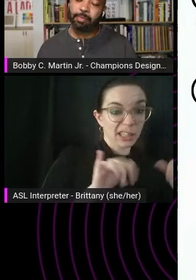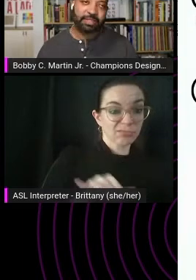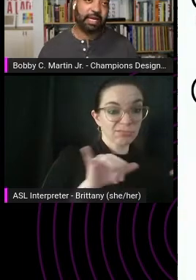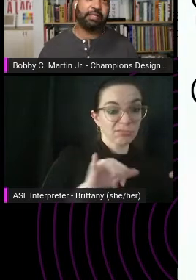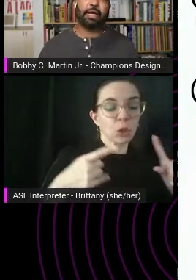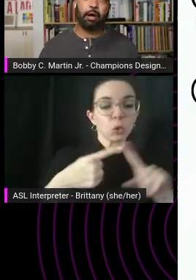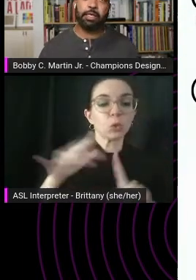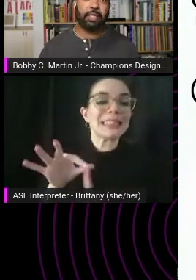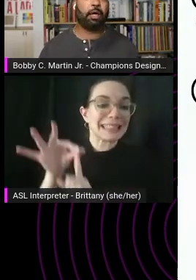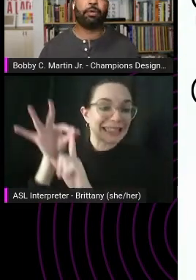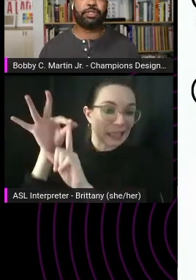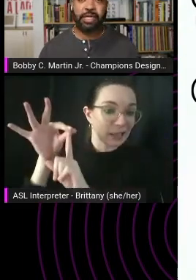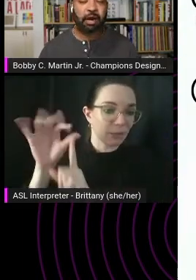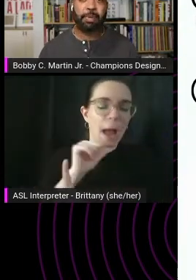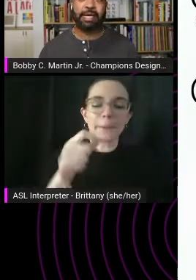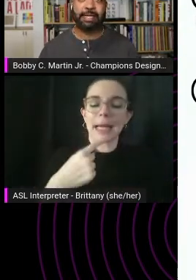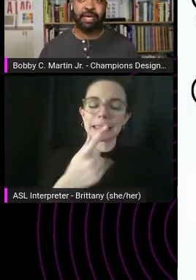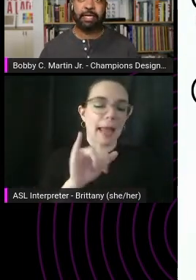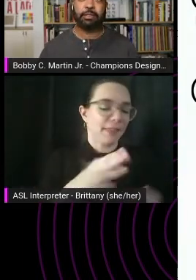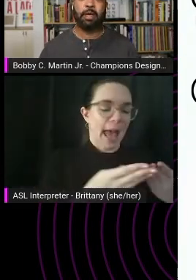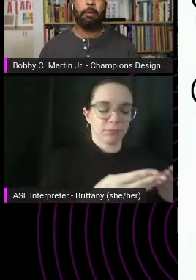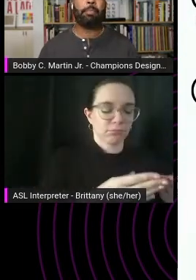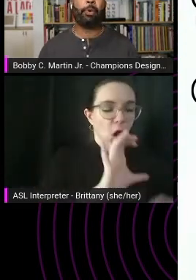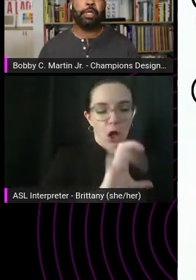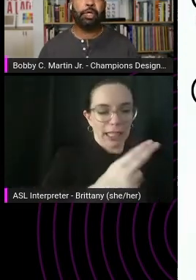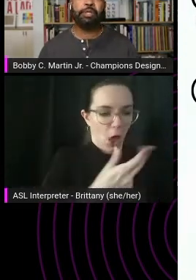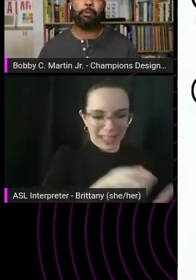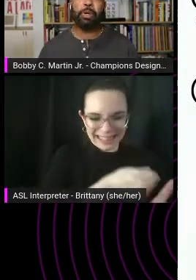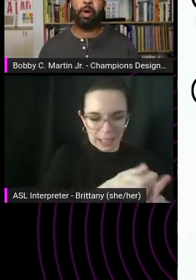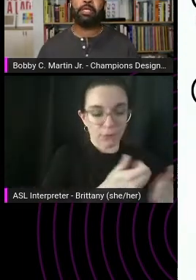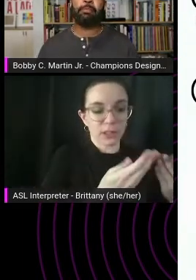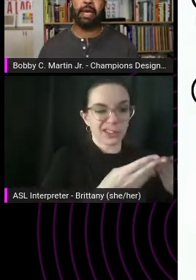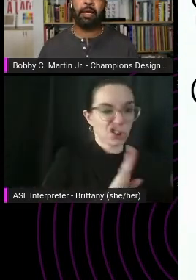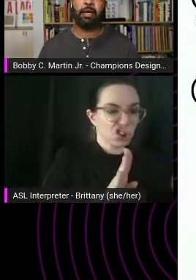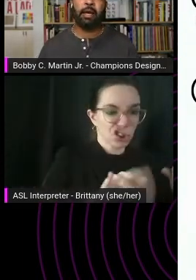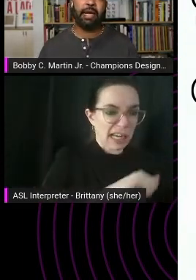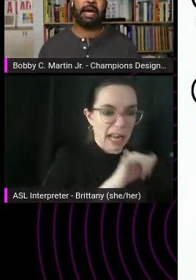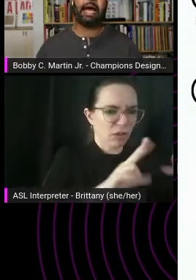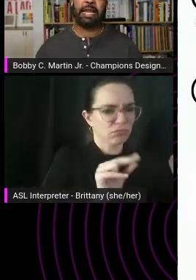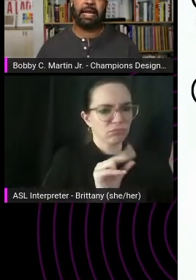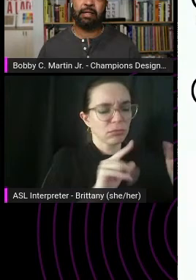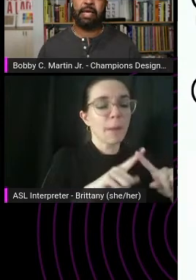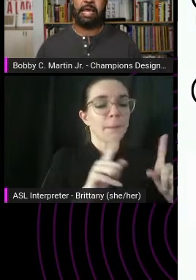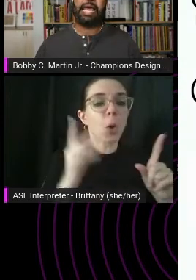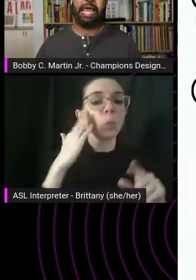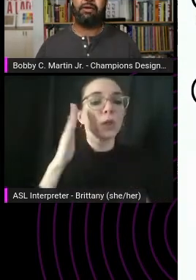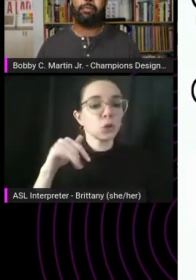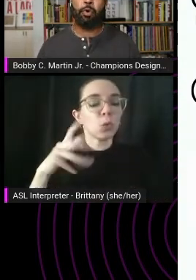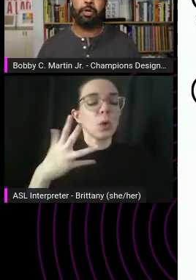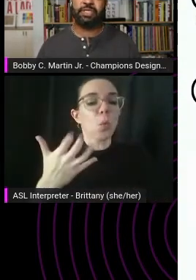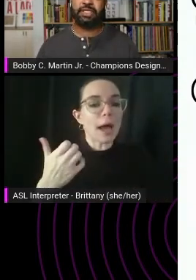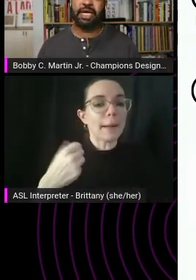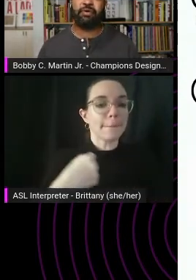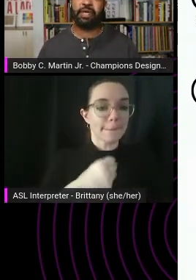Now I'm not saying that Carnegie Hall is generic by any means, but we knew that we wanted to make and highlight even more distinctive